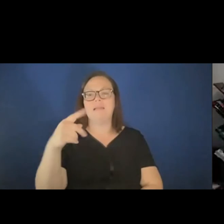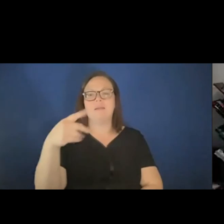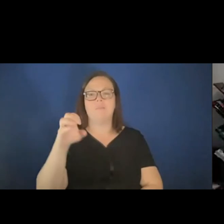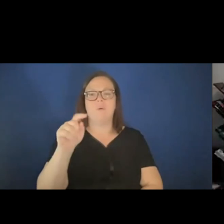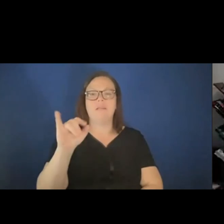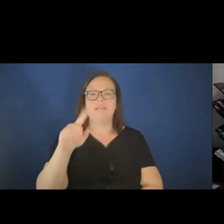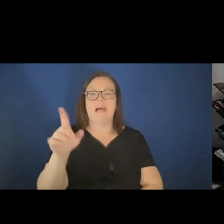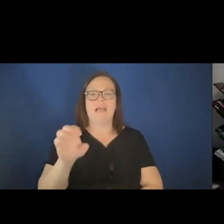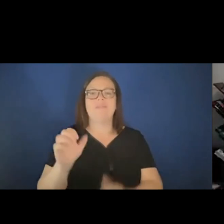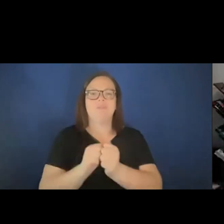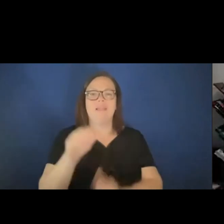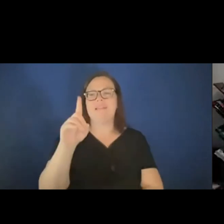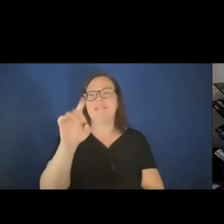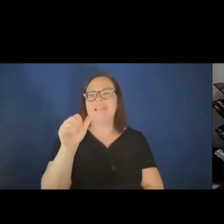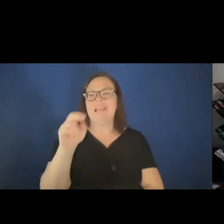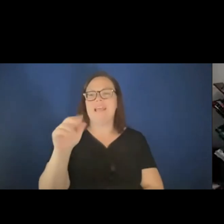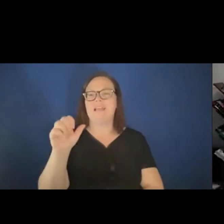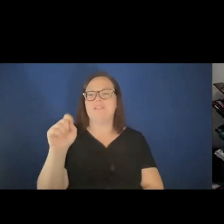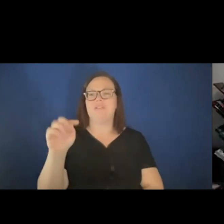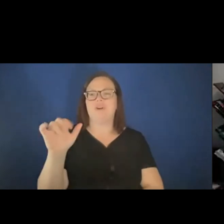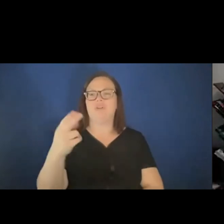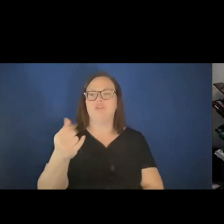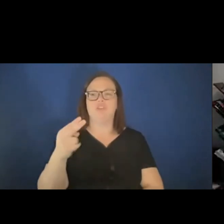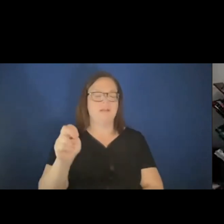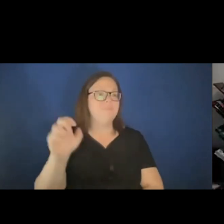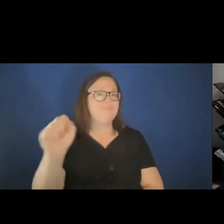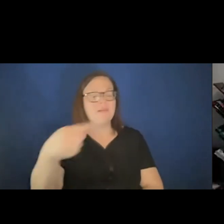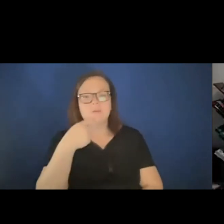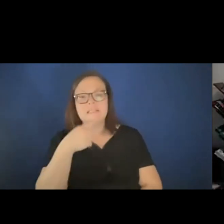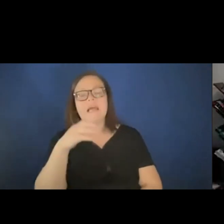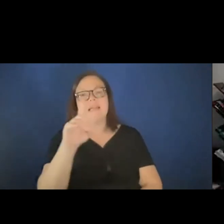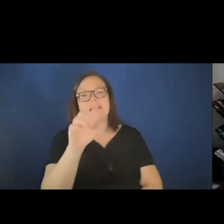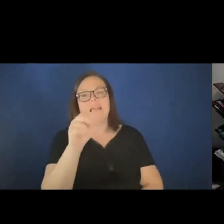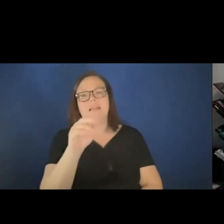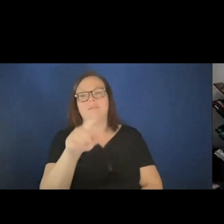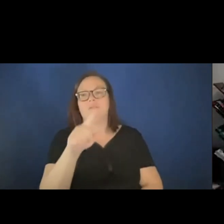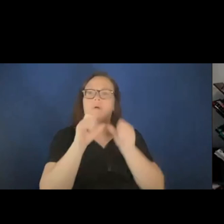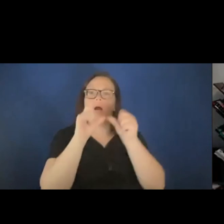Yeah, I was just gonna say that Deanna's a longstanding member of the poetry community